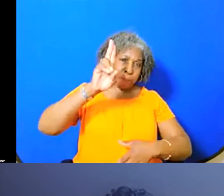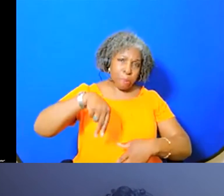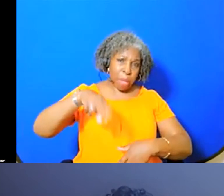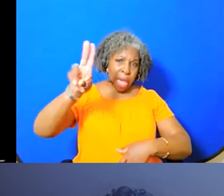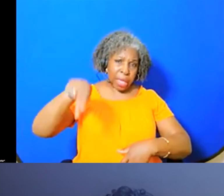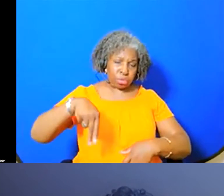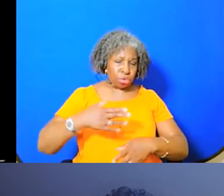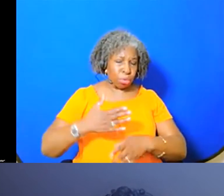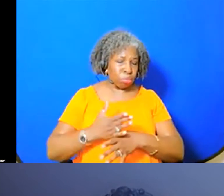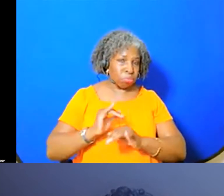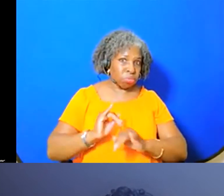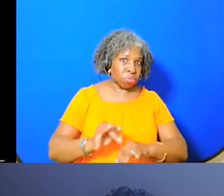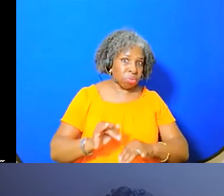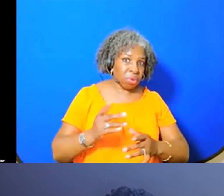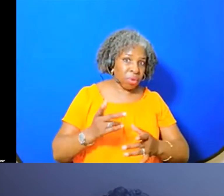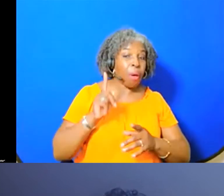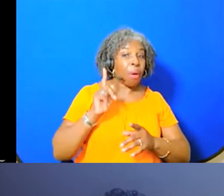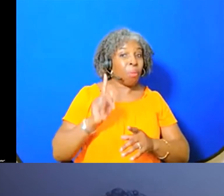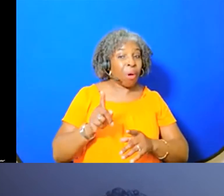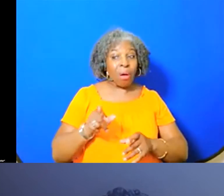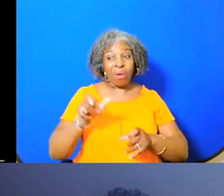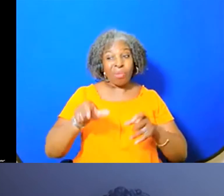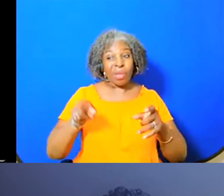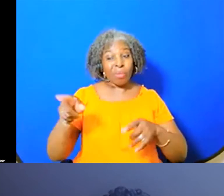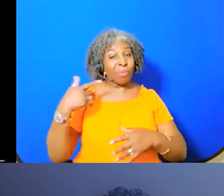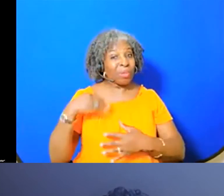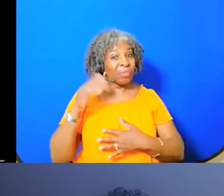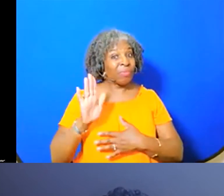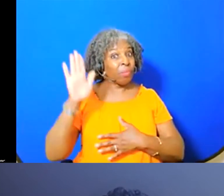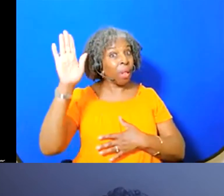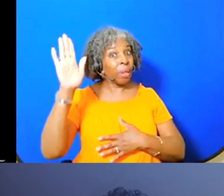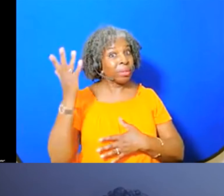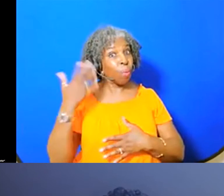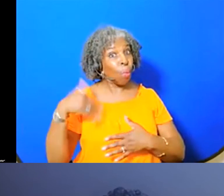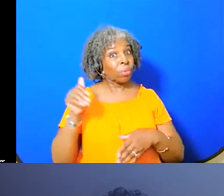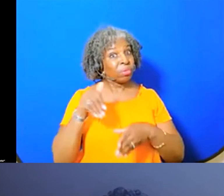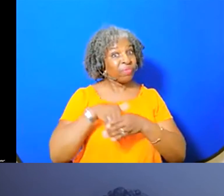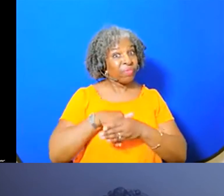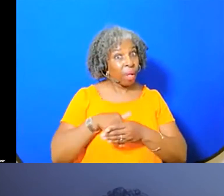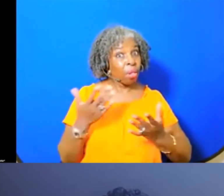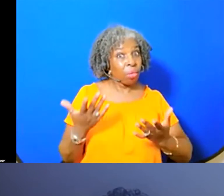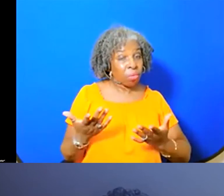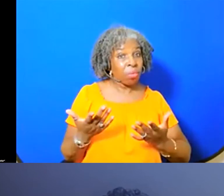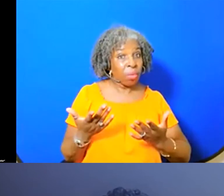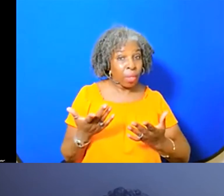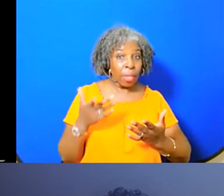But as people got involved and volunteered, but that, that kind of model of working is,